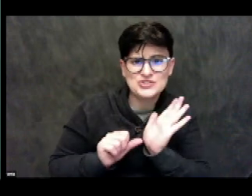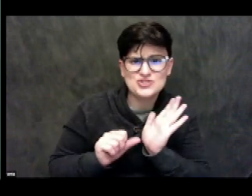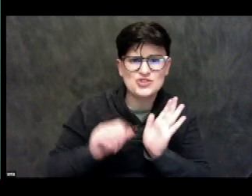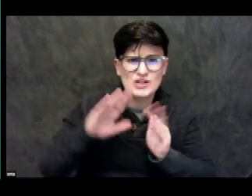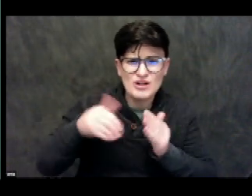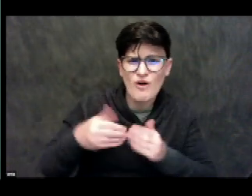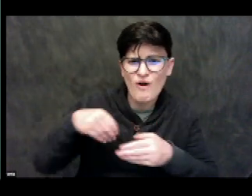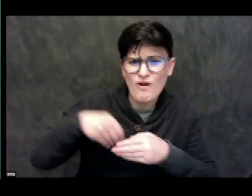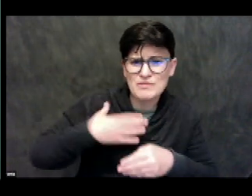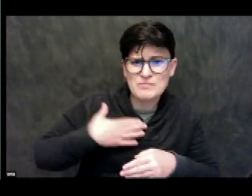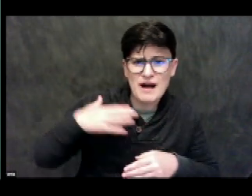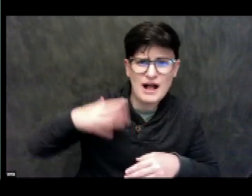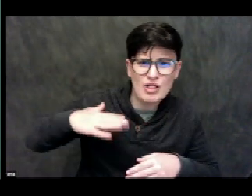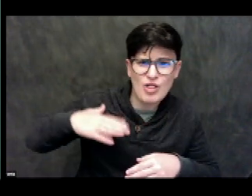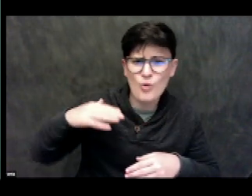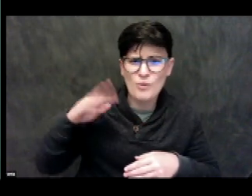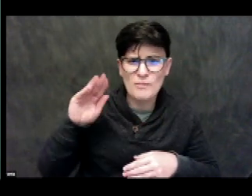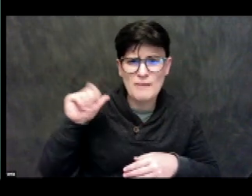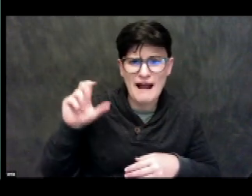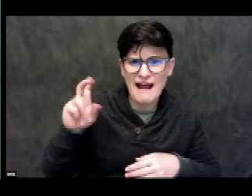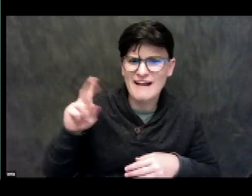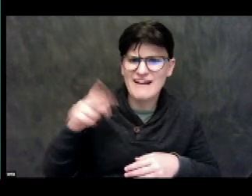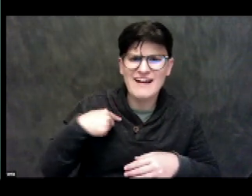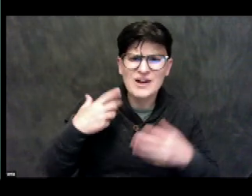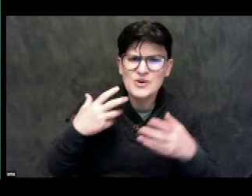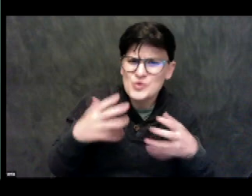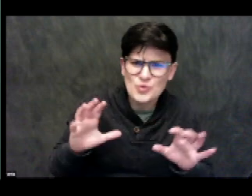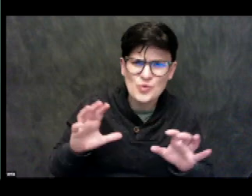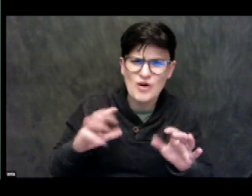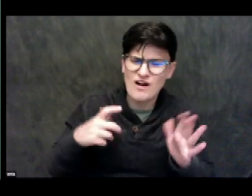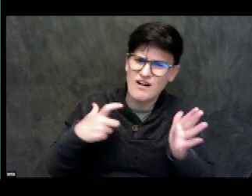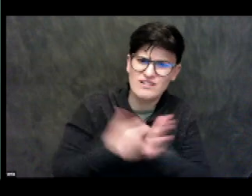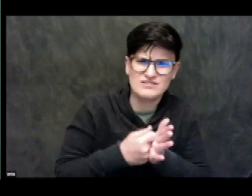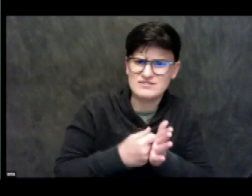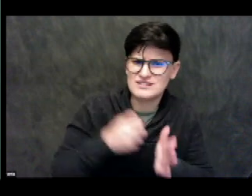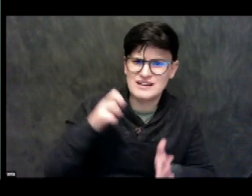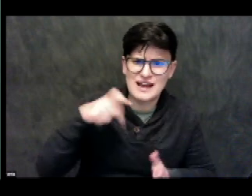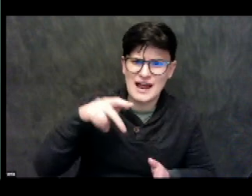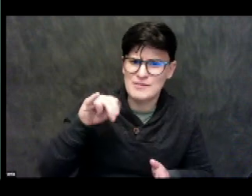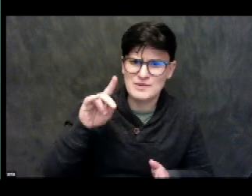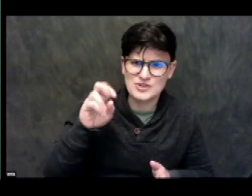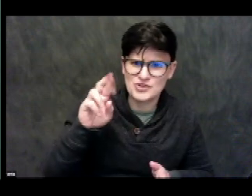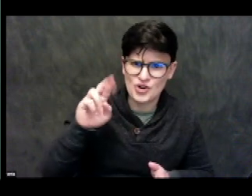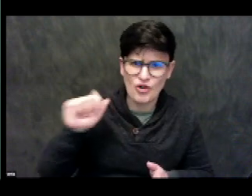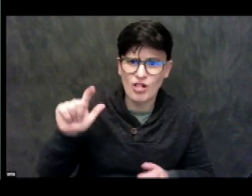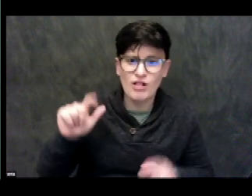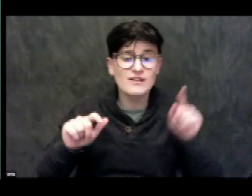and the Dr. still said that I could possibly get one. I was against it,